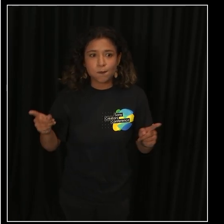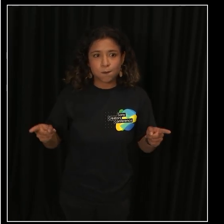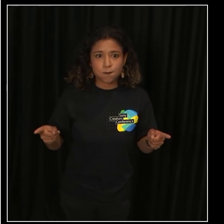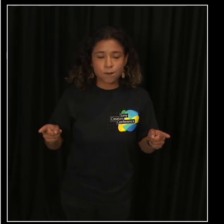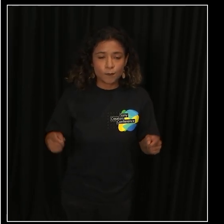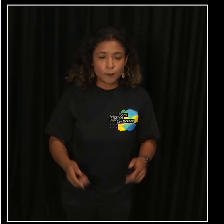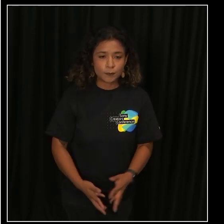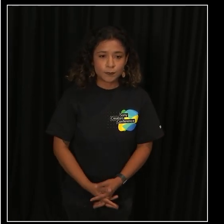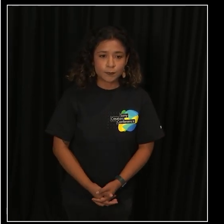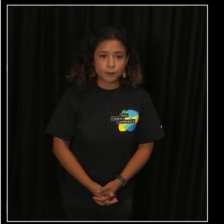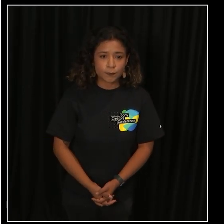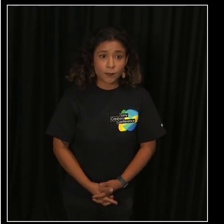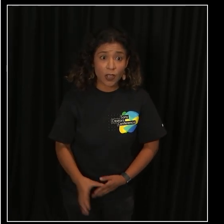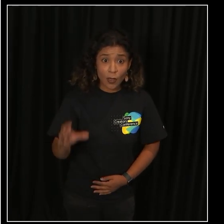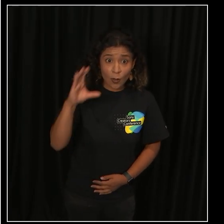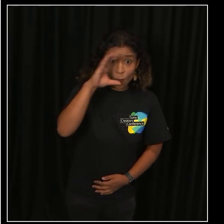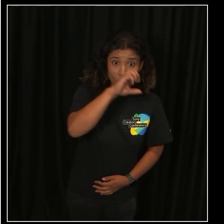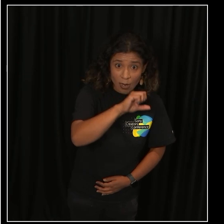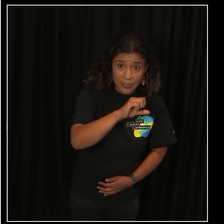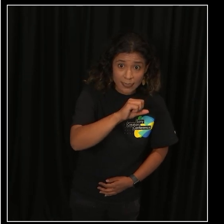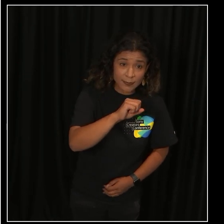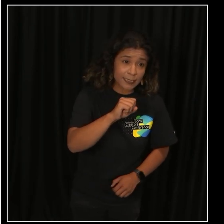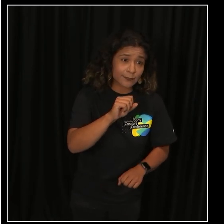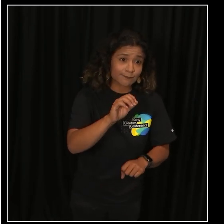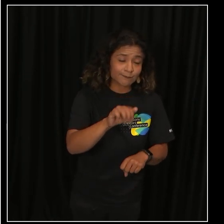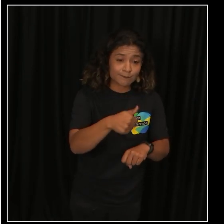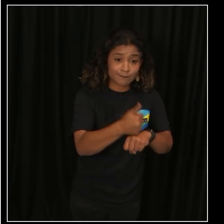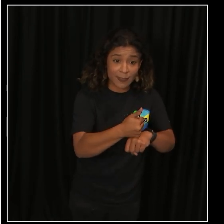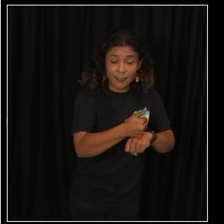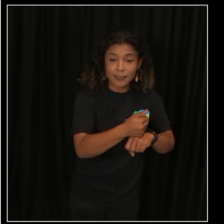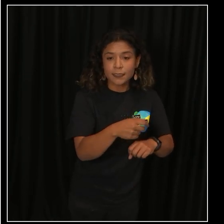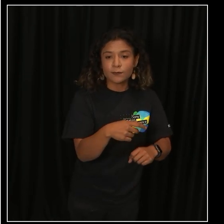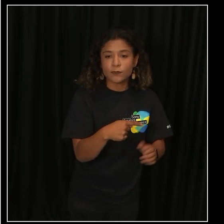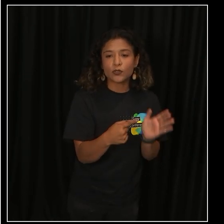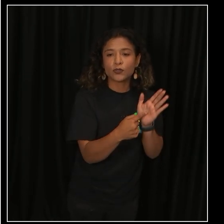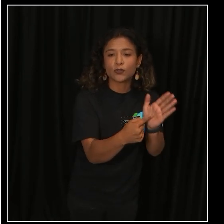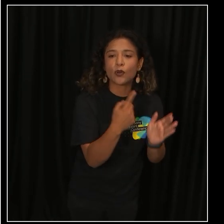The approximate to the phrase function from an existing simulations as shown by the red line.